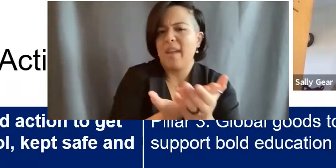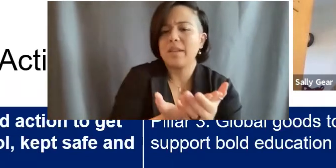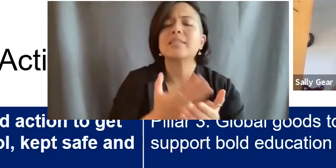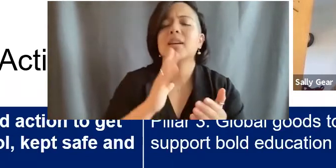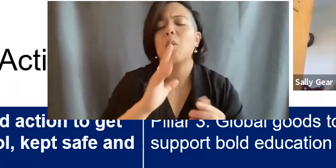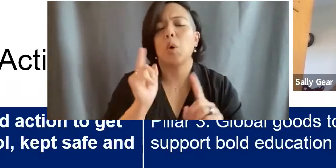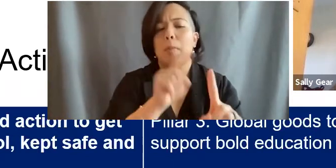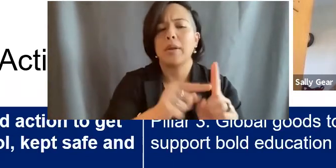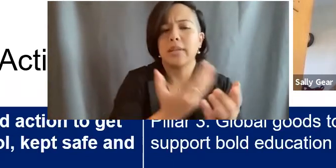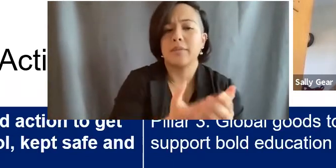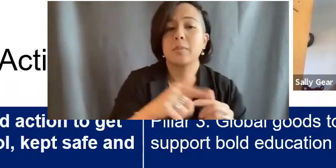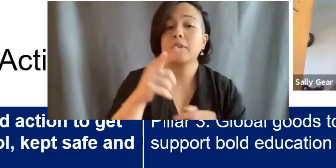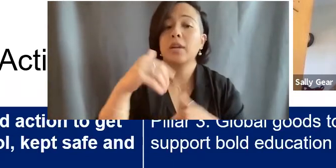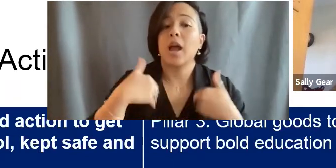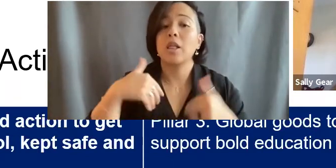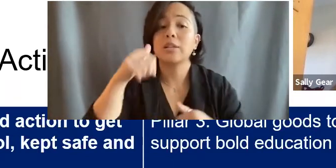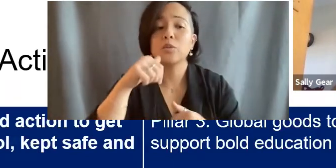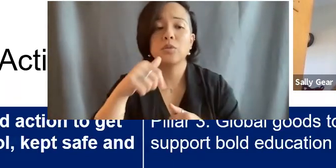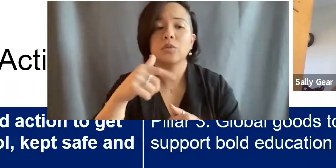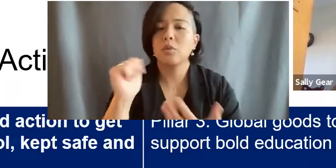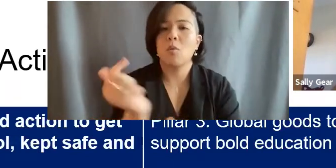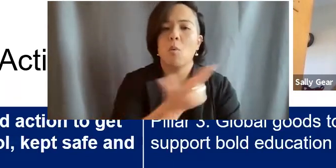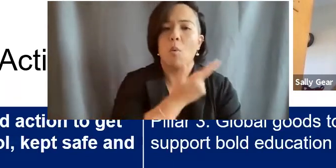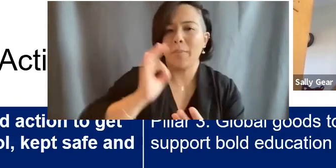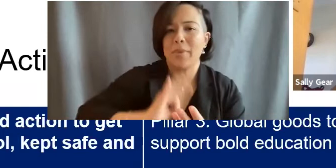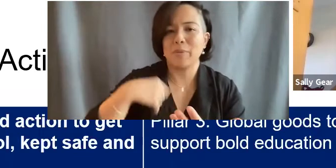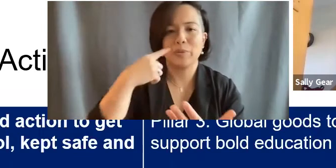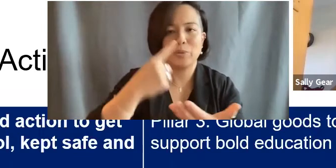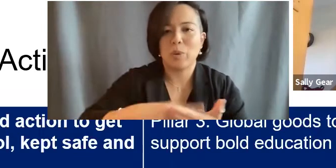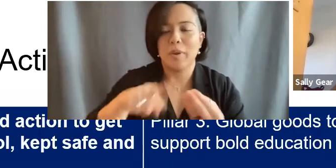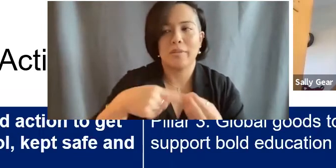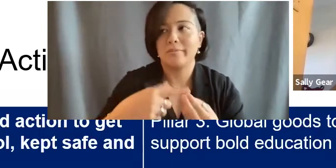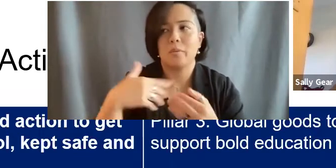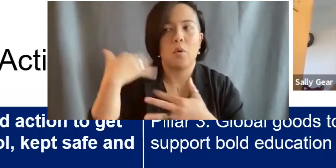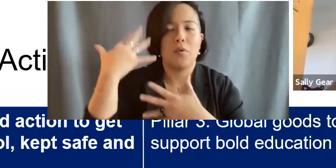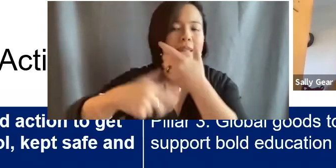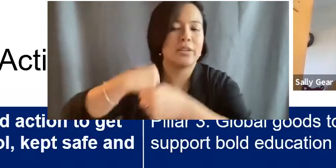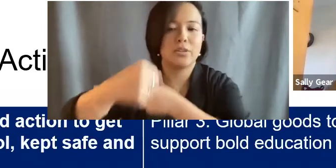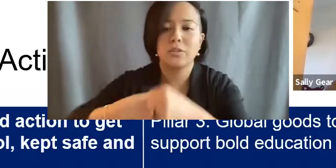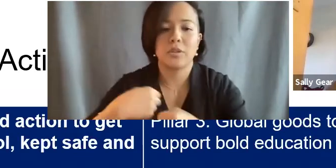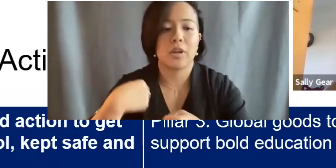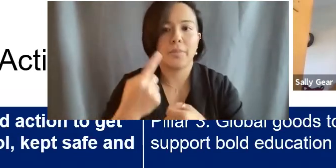That all the benefits we've talked about over the years, and I've been very involved with, is really clear